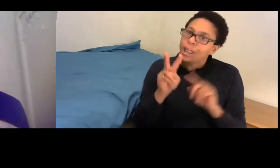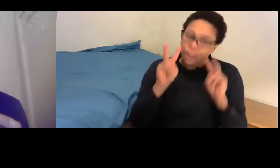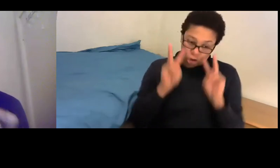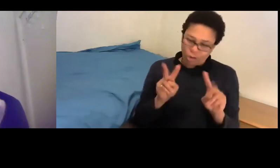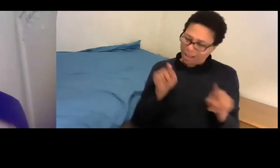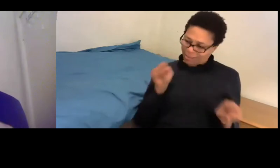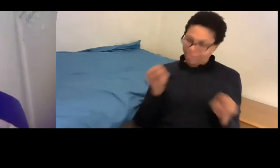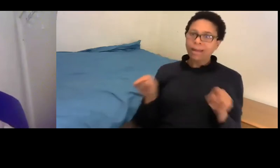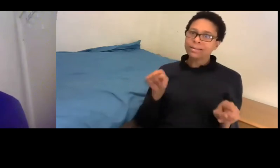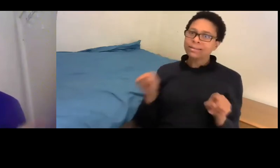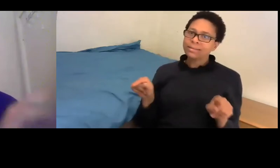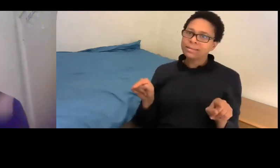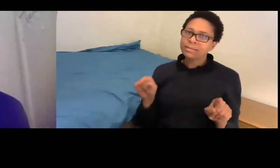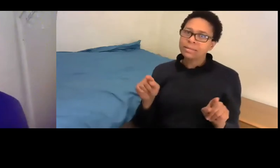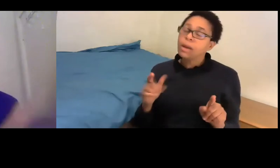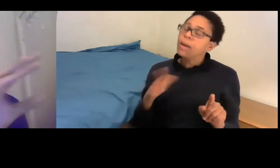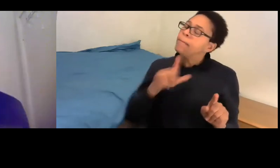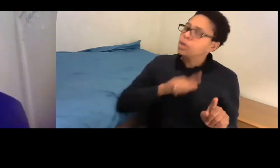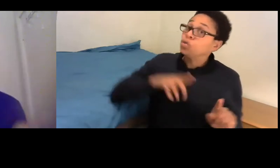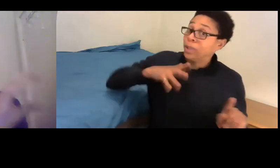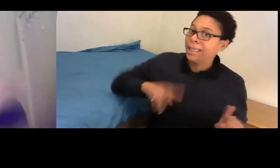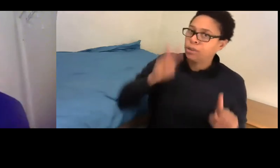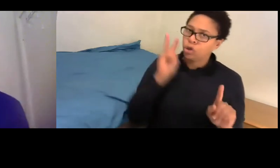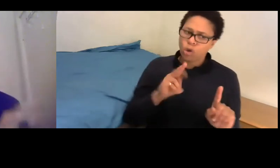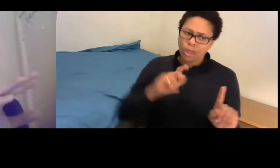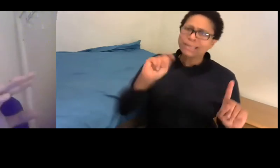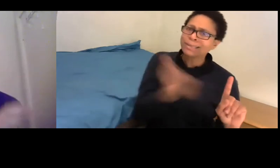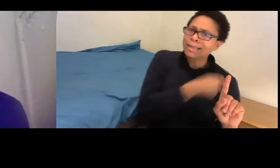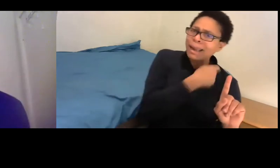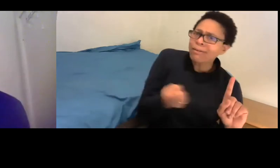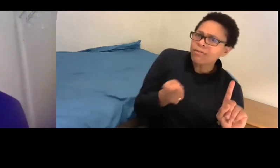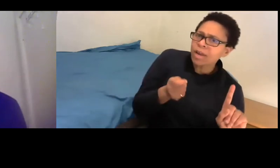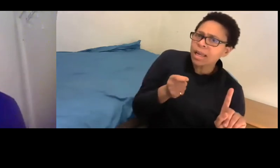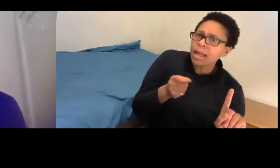institution of slavery affected the way we think about gender relations.